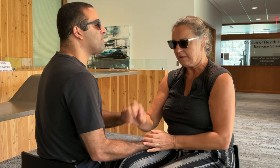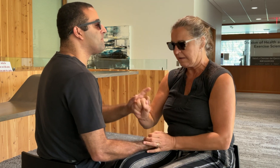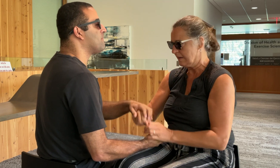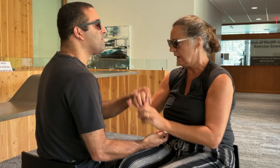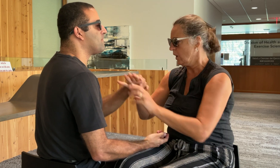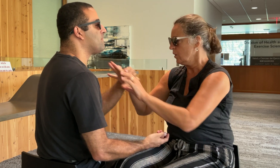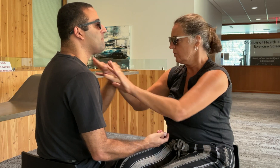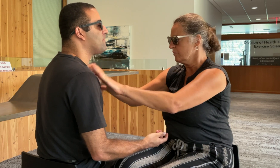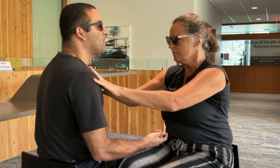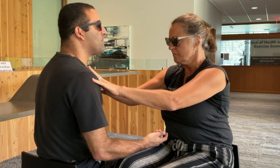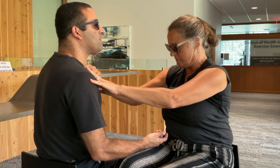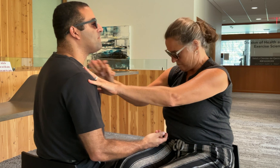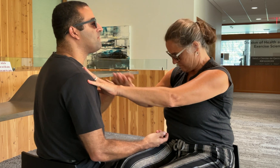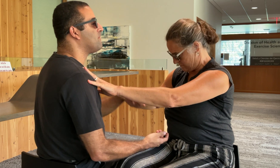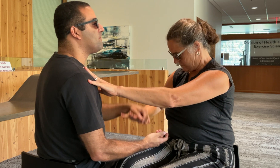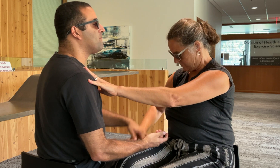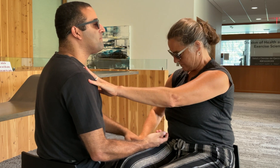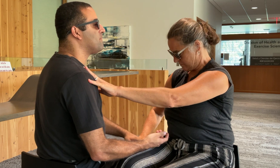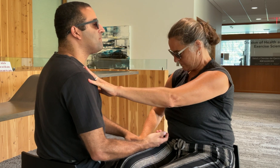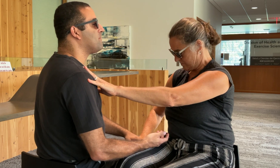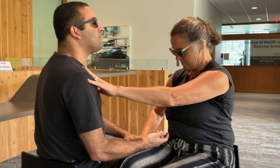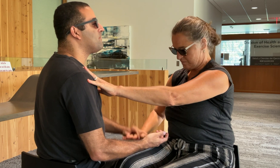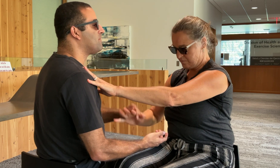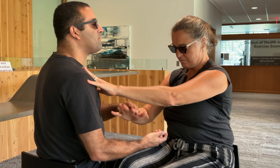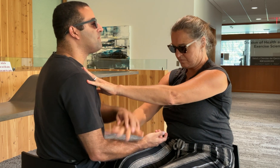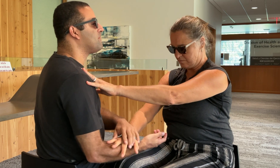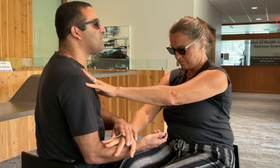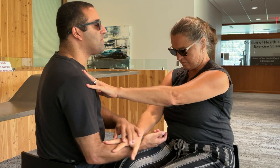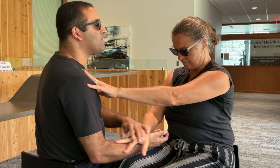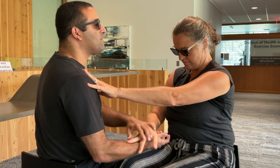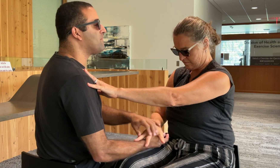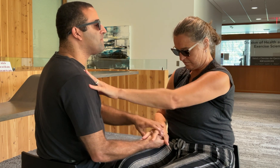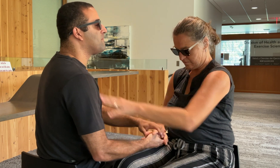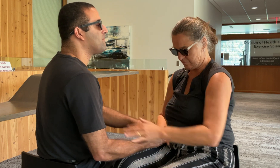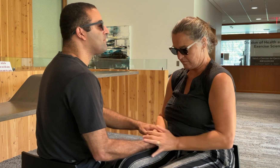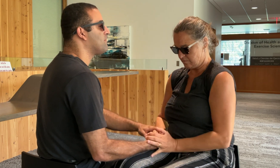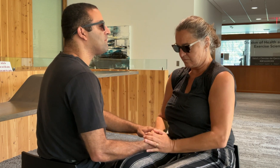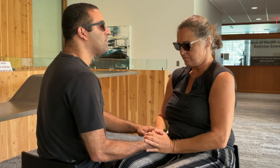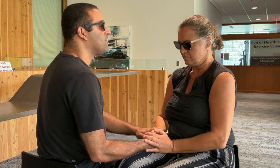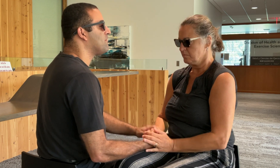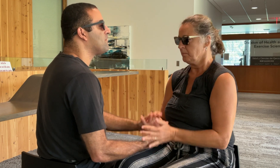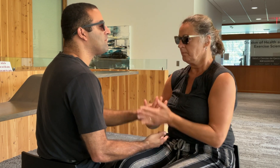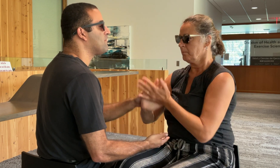We must use all the appropriate contact space locations to create a fully immersive story